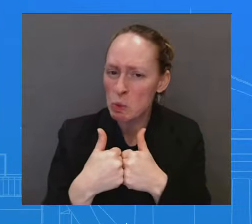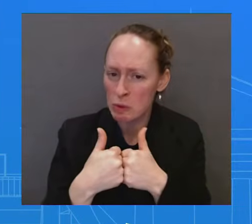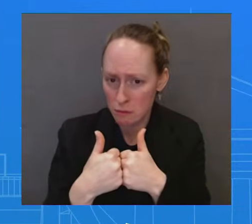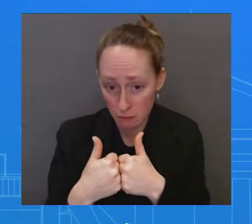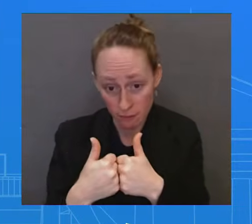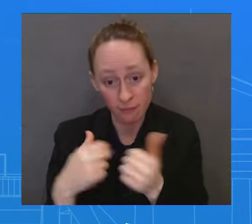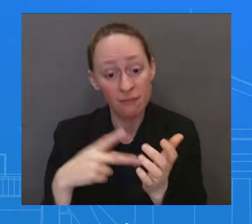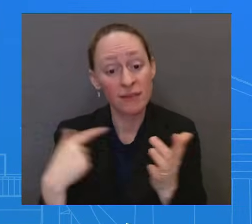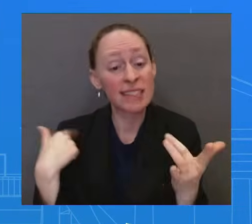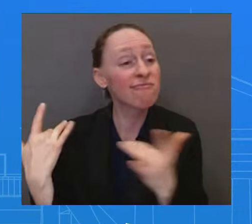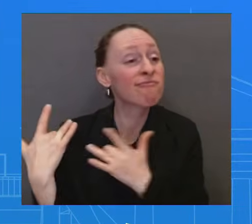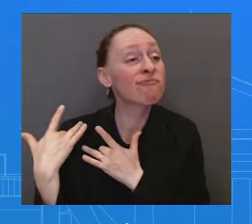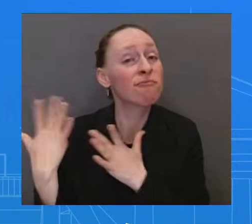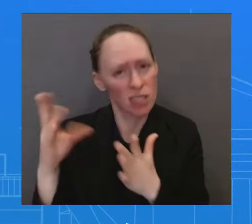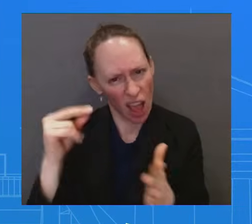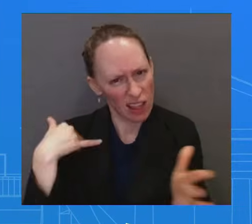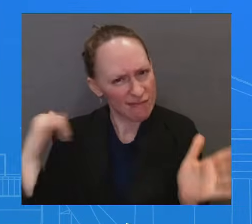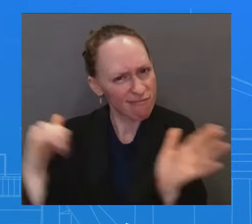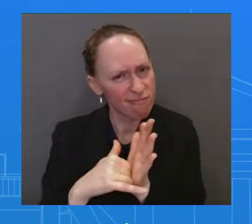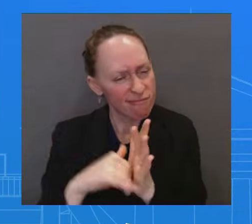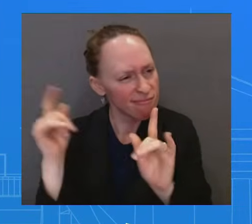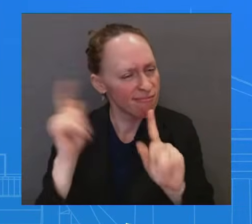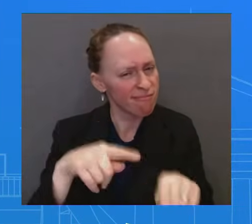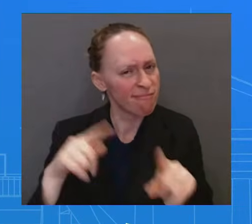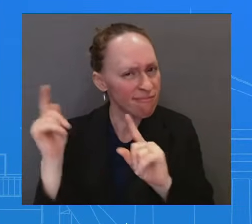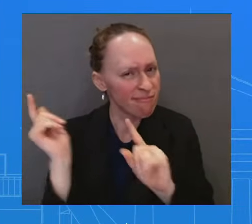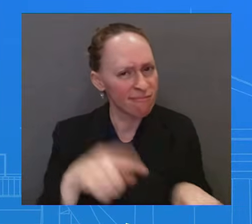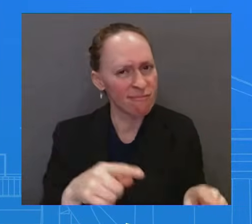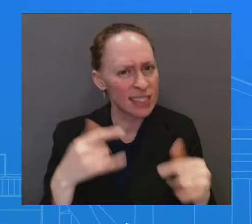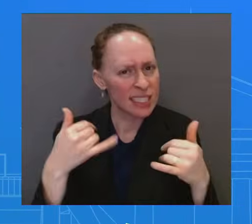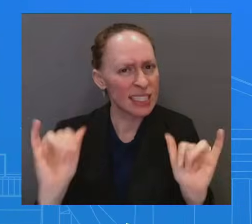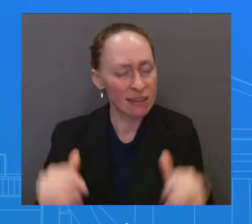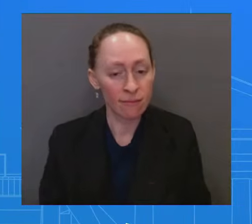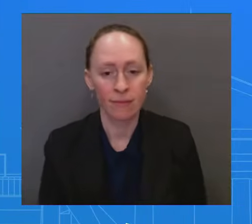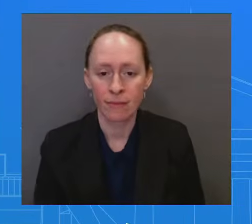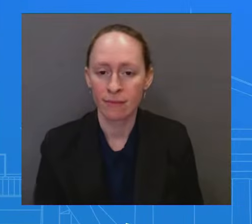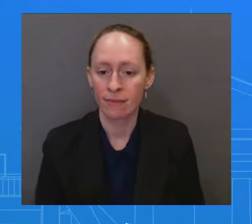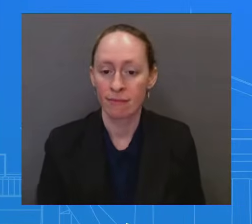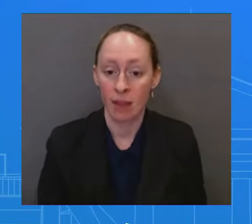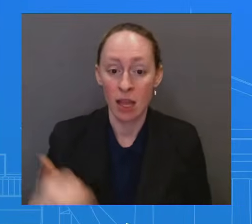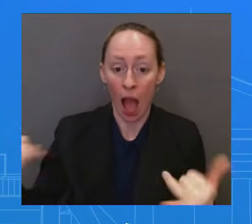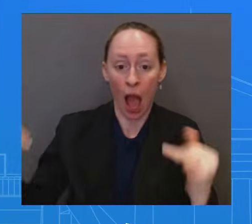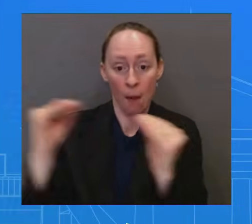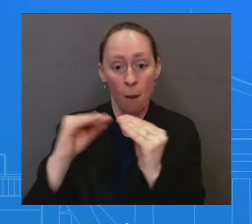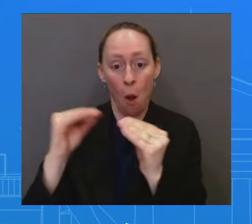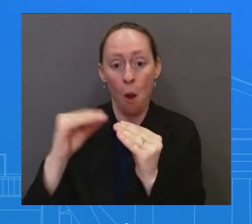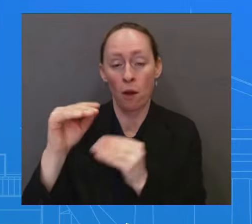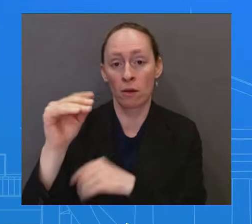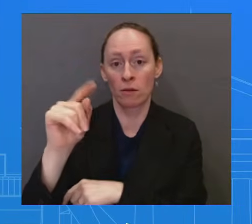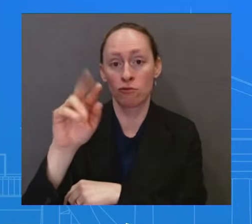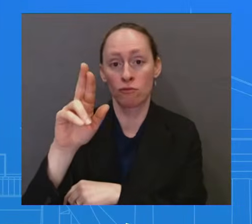than you had through Rafah. So, I'm not -- obviously saying there needs to be more, but it's -- it's a good thing that Kerem Shalom --